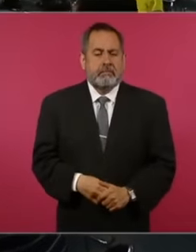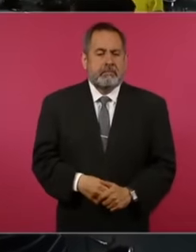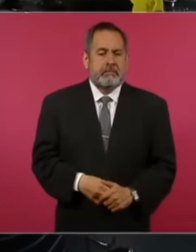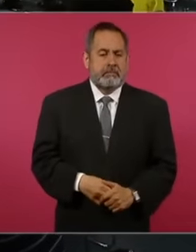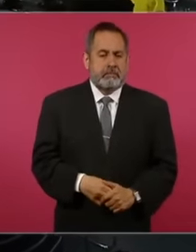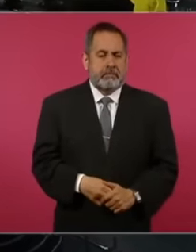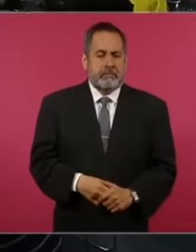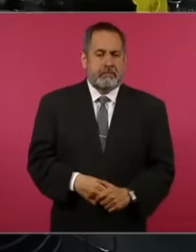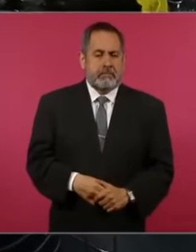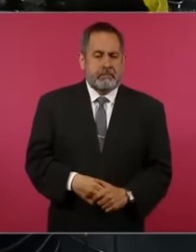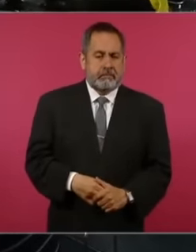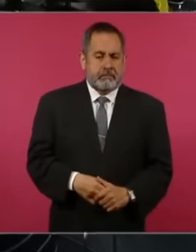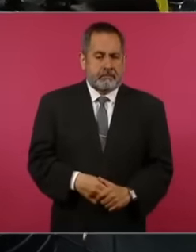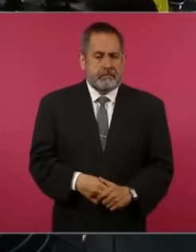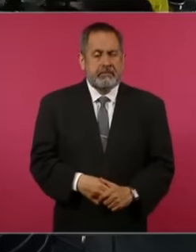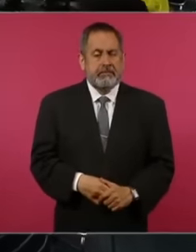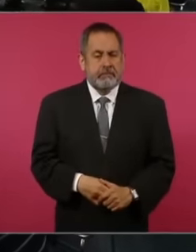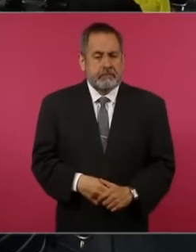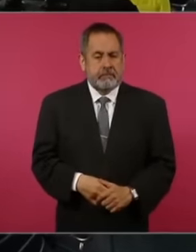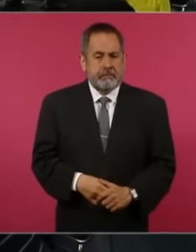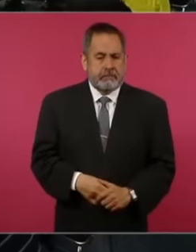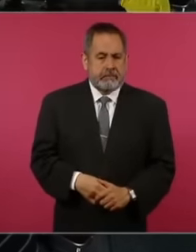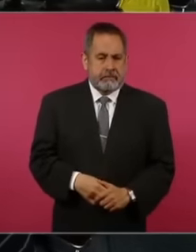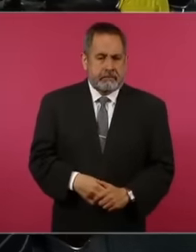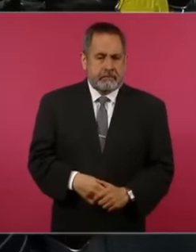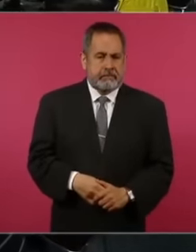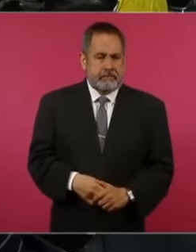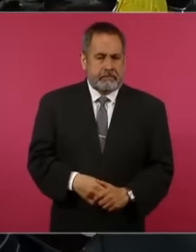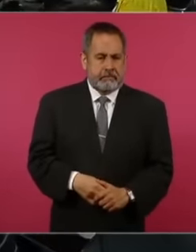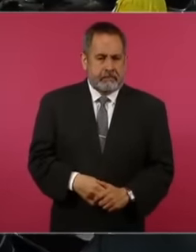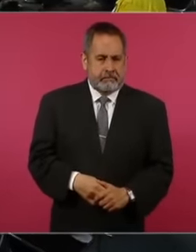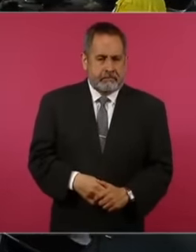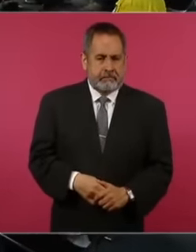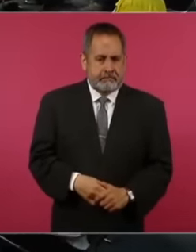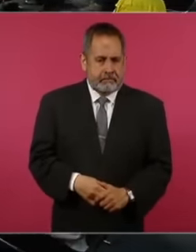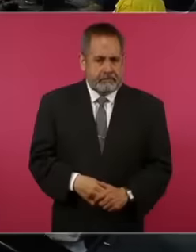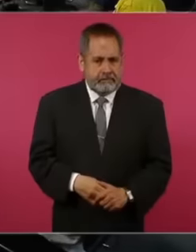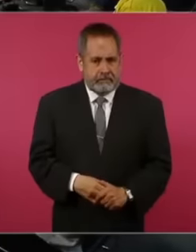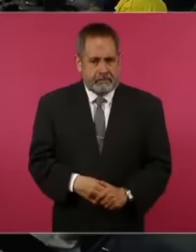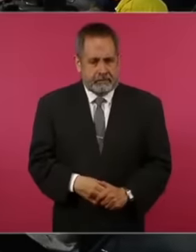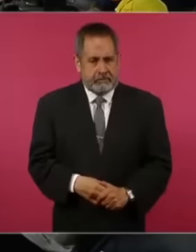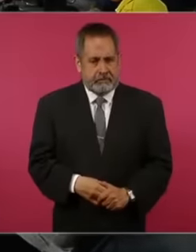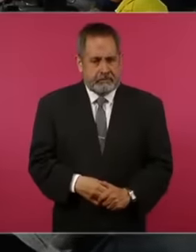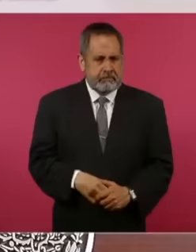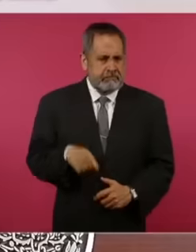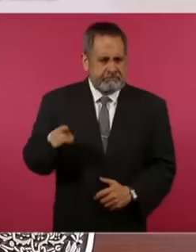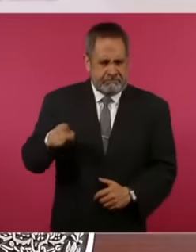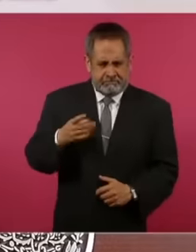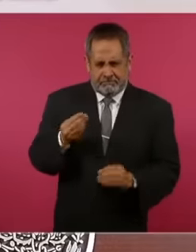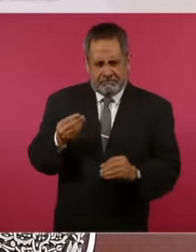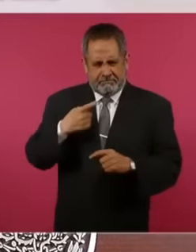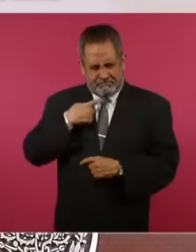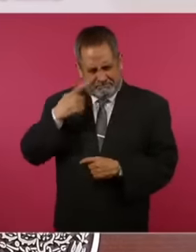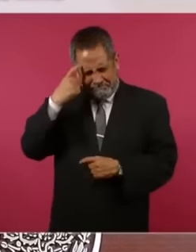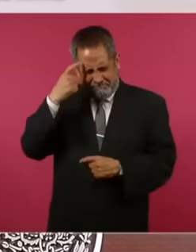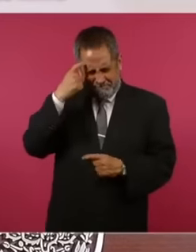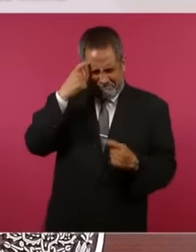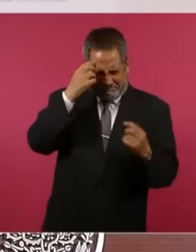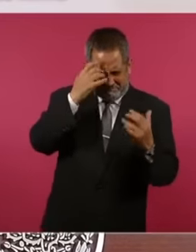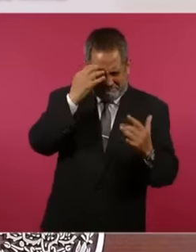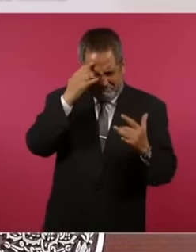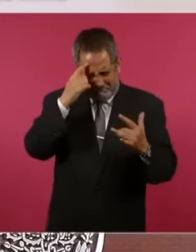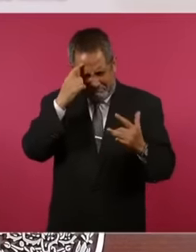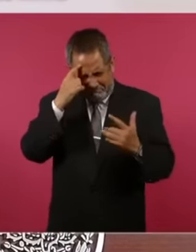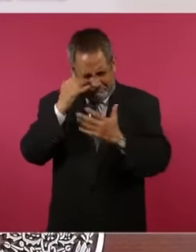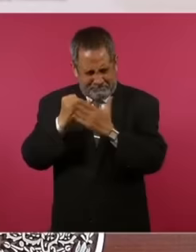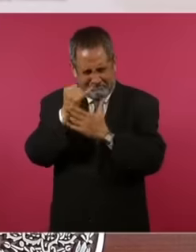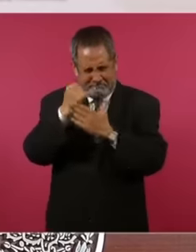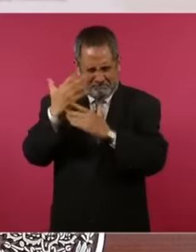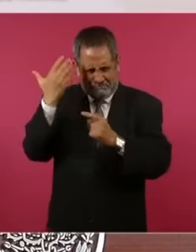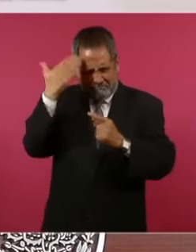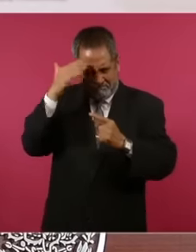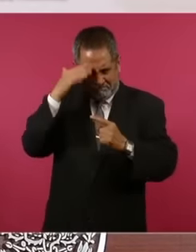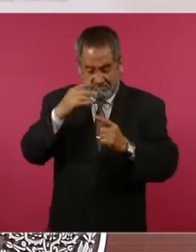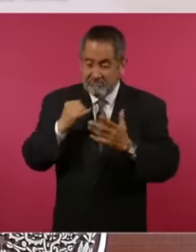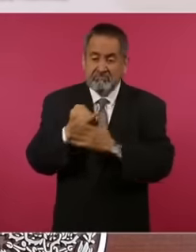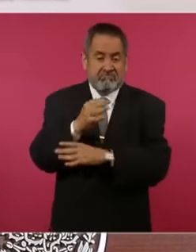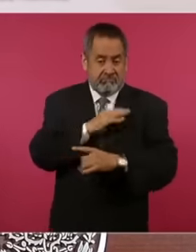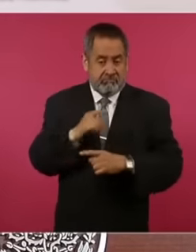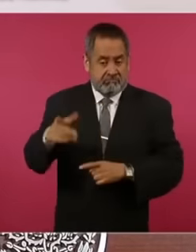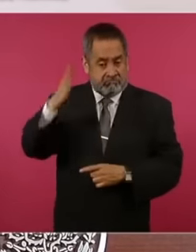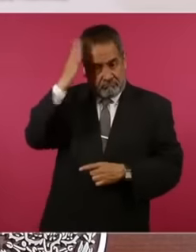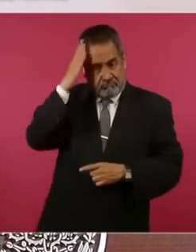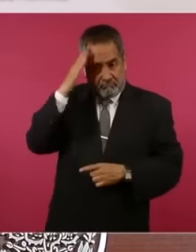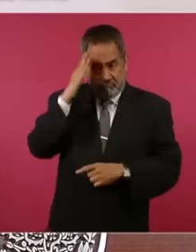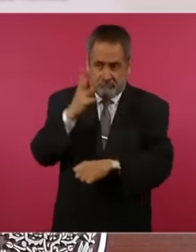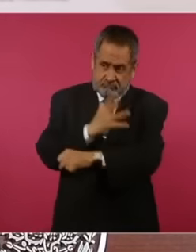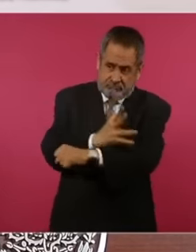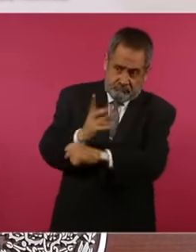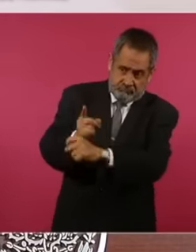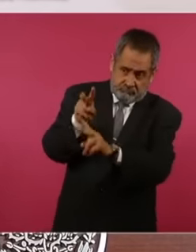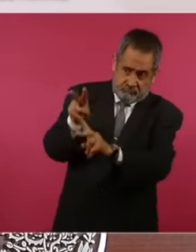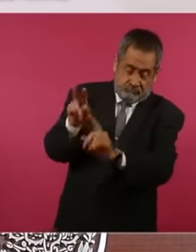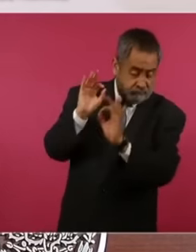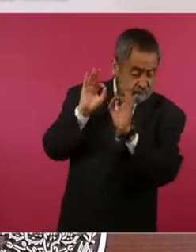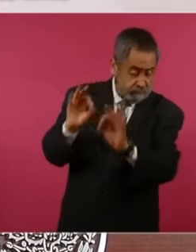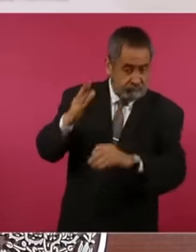has a lot of judgment and a lot of authority, especially moral authority and political authority